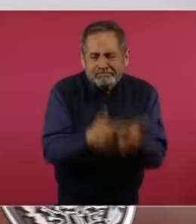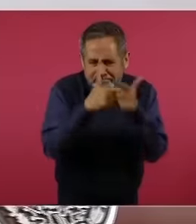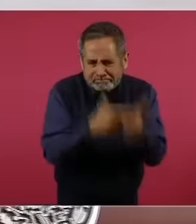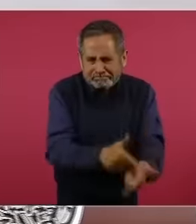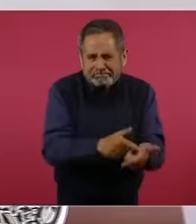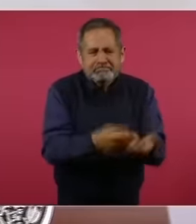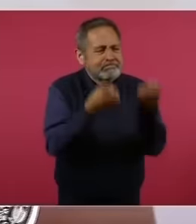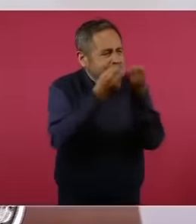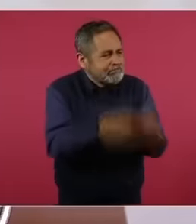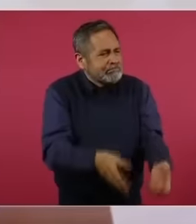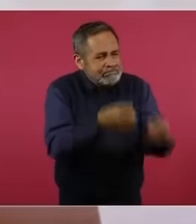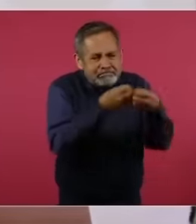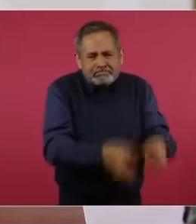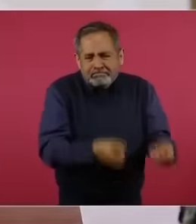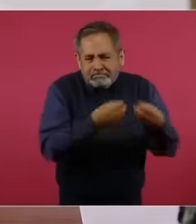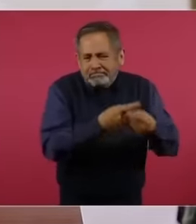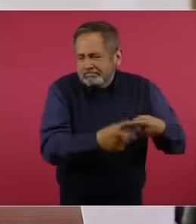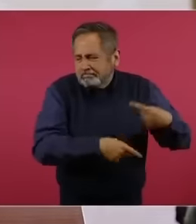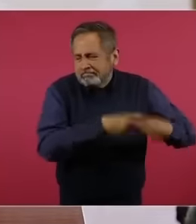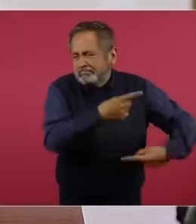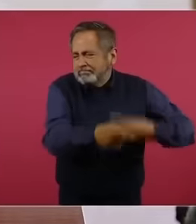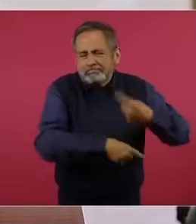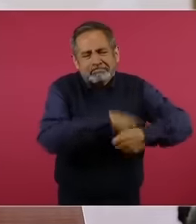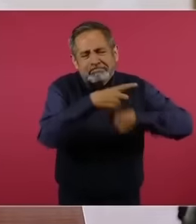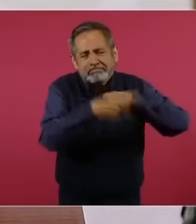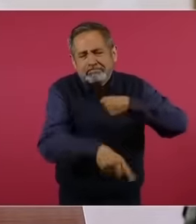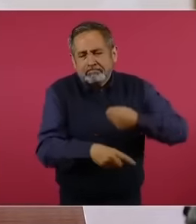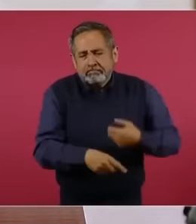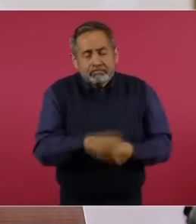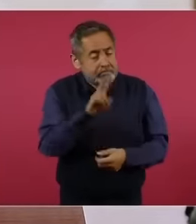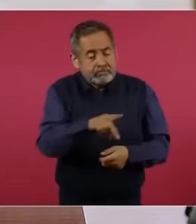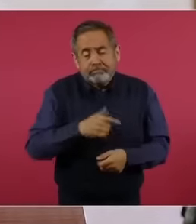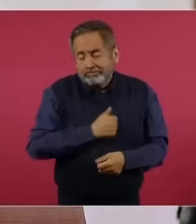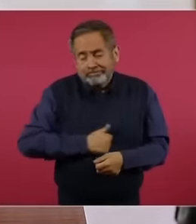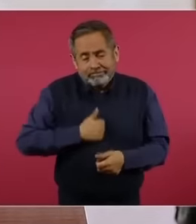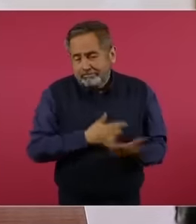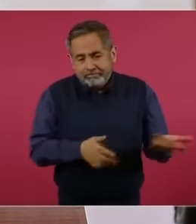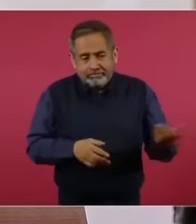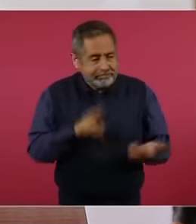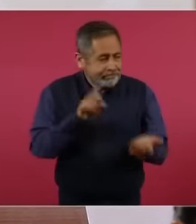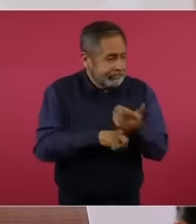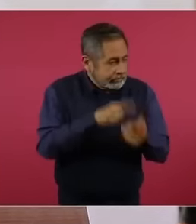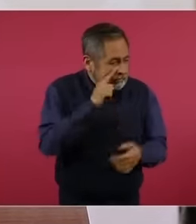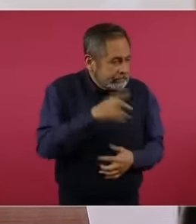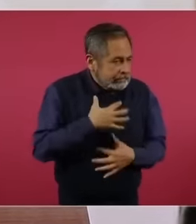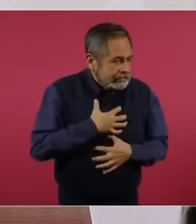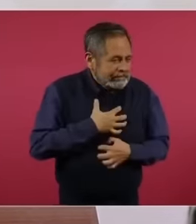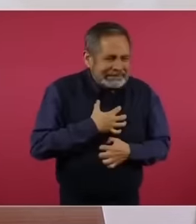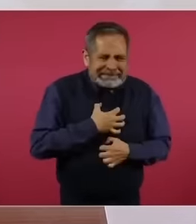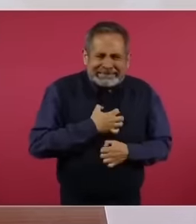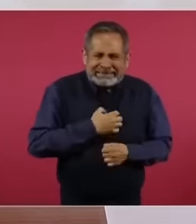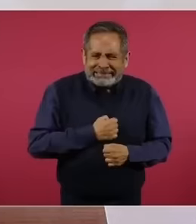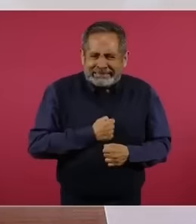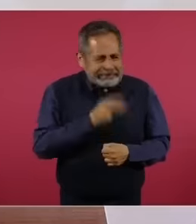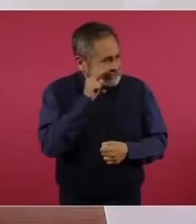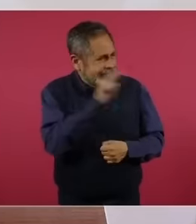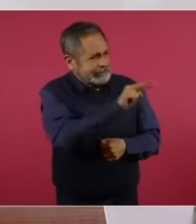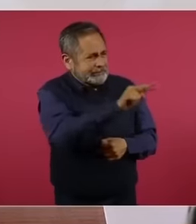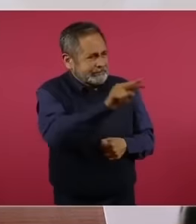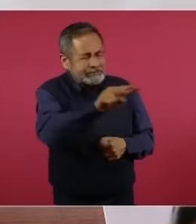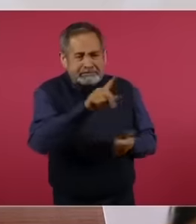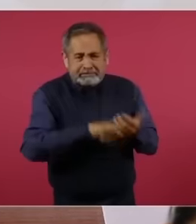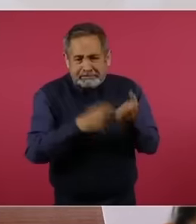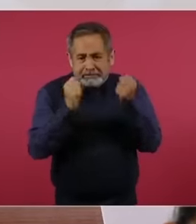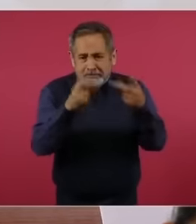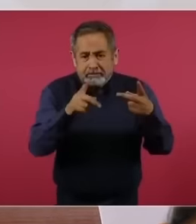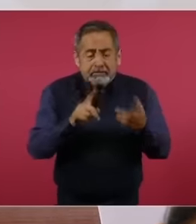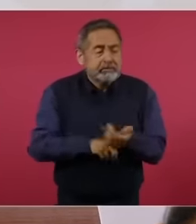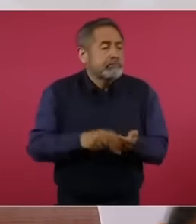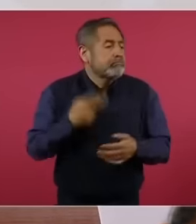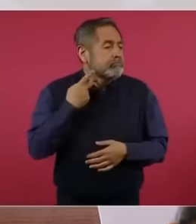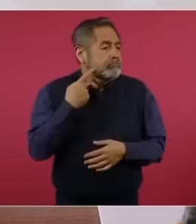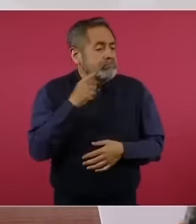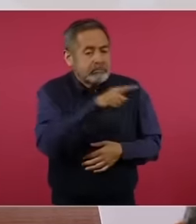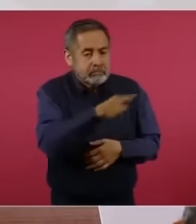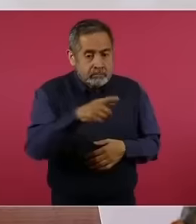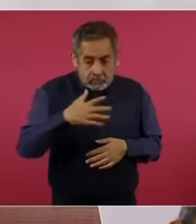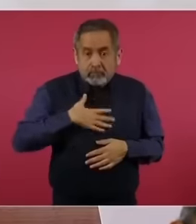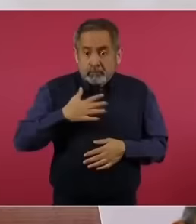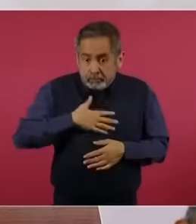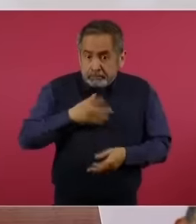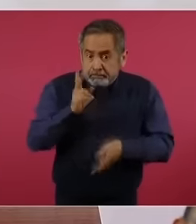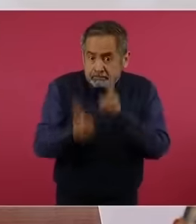very unfortunate what happens hurts a lot there are politicians I have had to speak with legislators